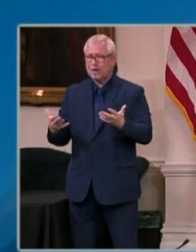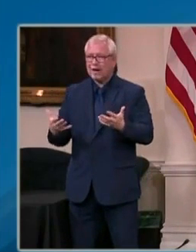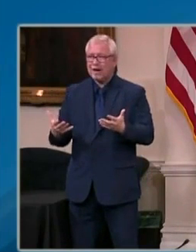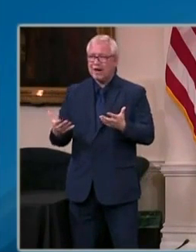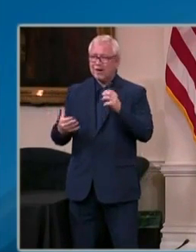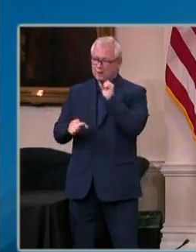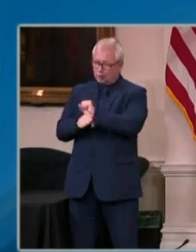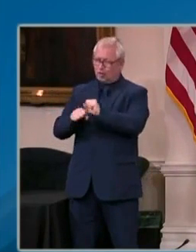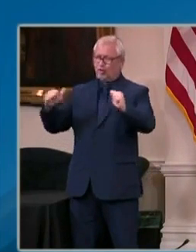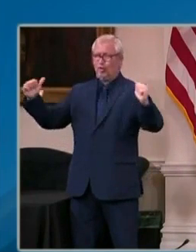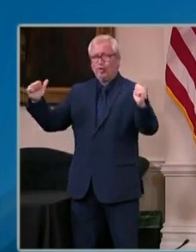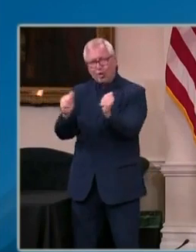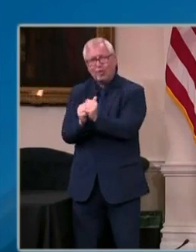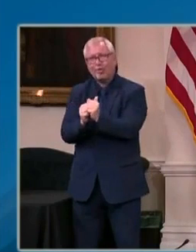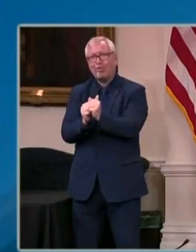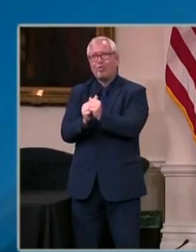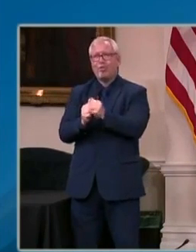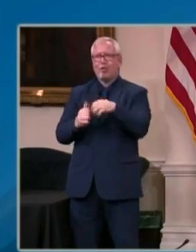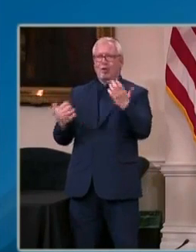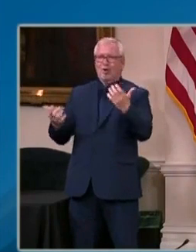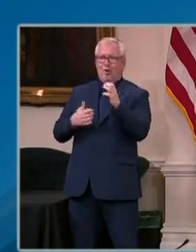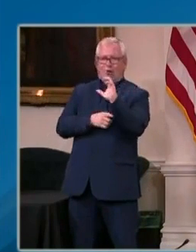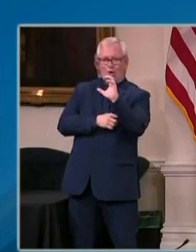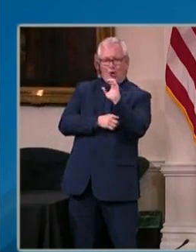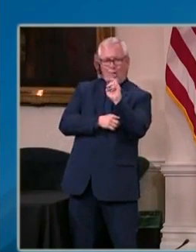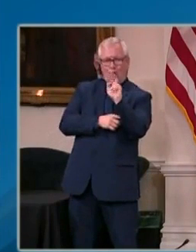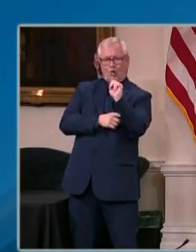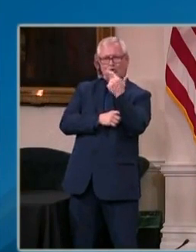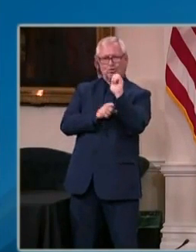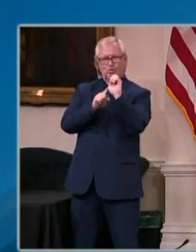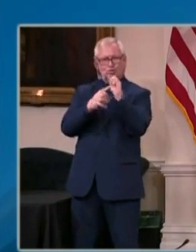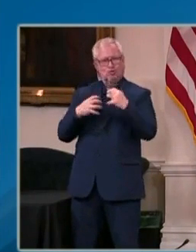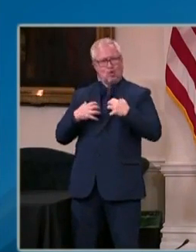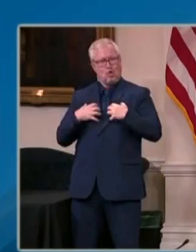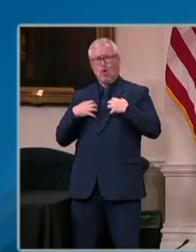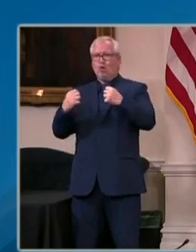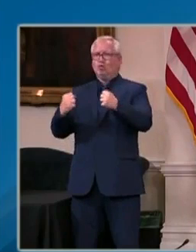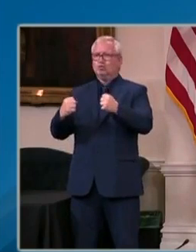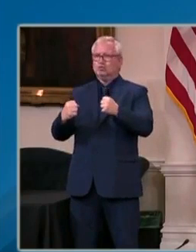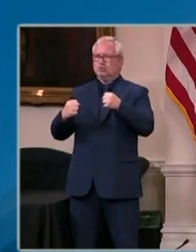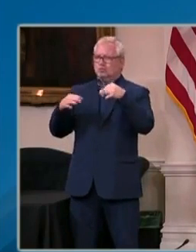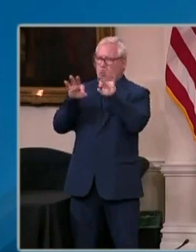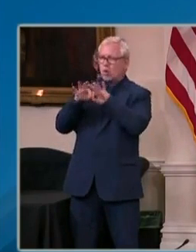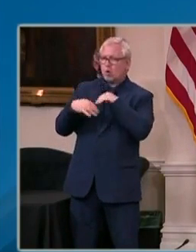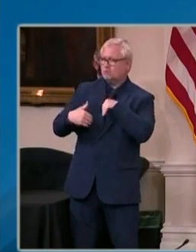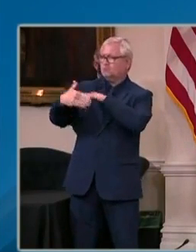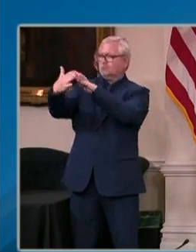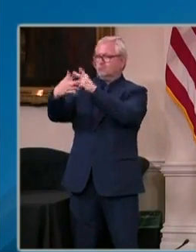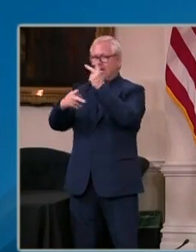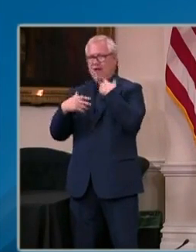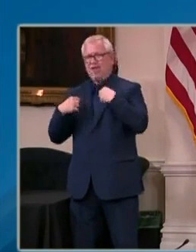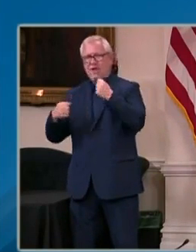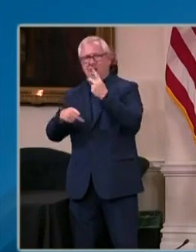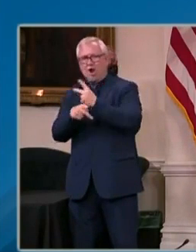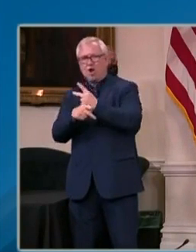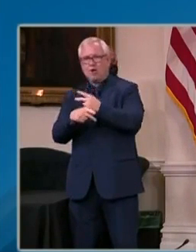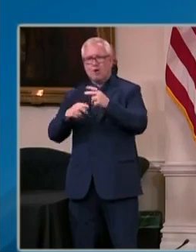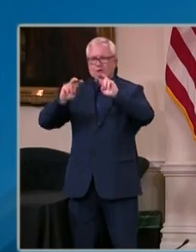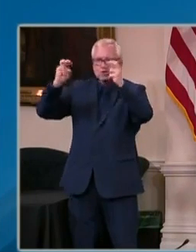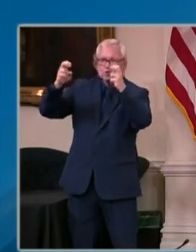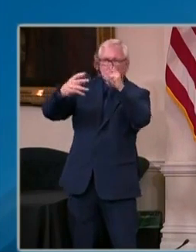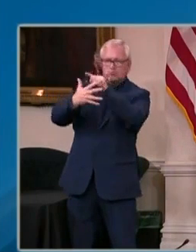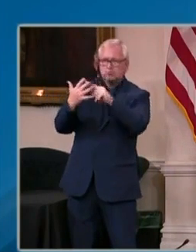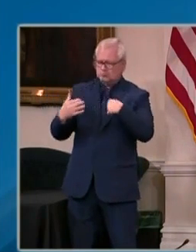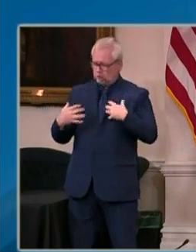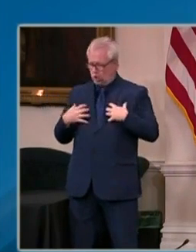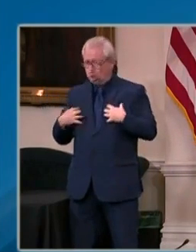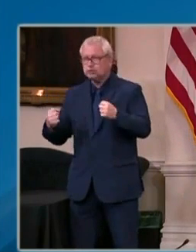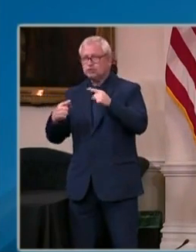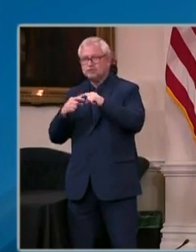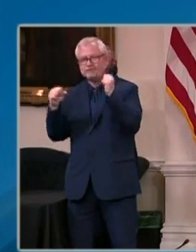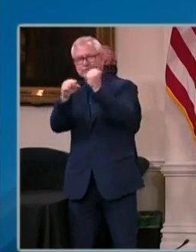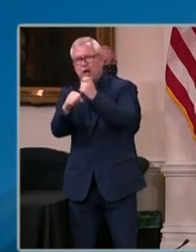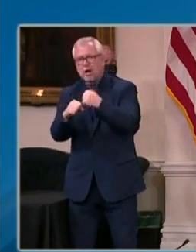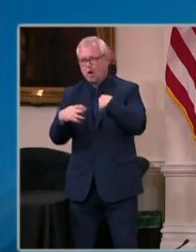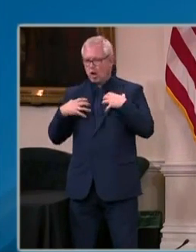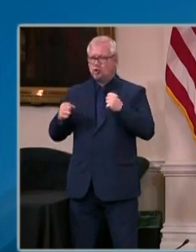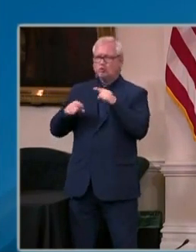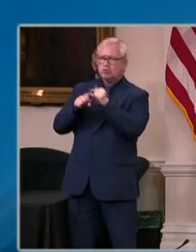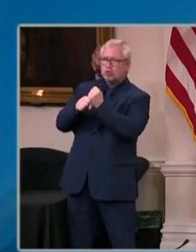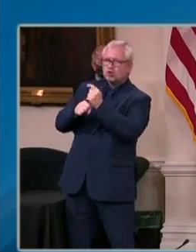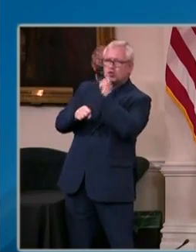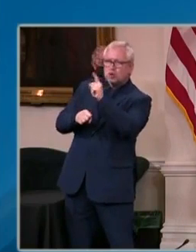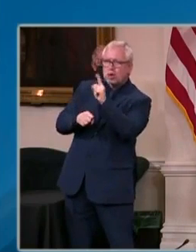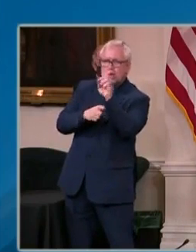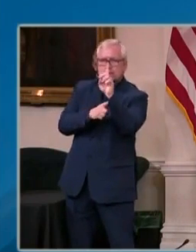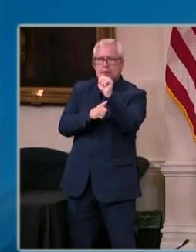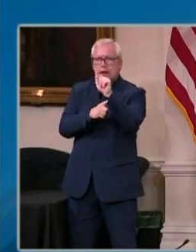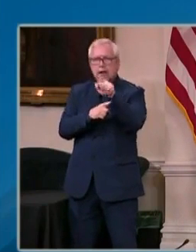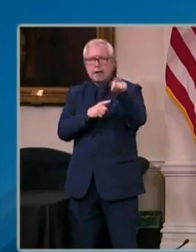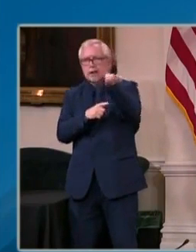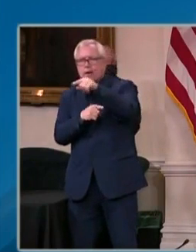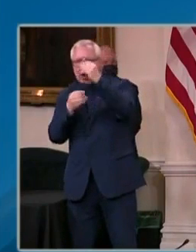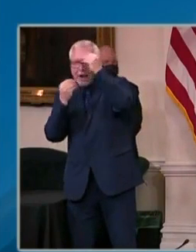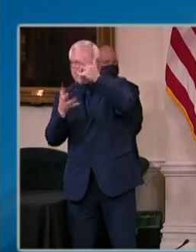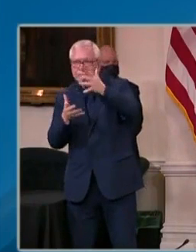TO GET THROUGH THIS, IT WILL REQUIRE COURAGE, COURAGE TO WORK TOGETHER, COURAGE TO KEEP GOING, COURAGE TO ADDRESS HEALTHCARE DISPARITIES.